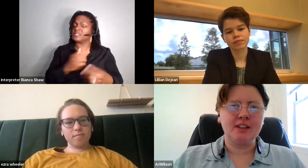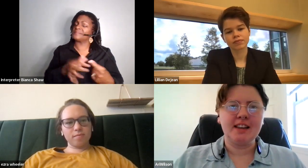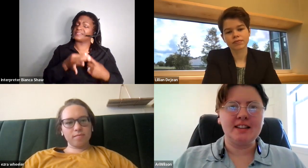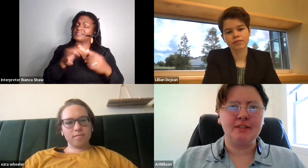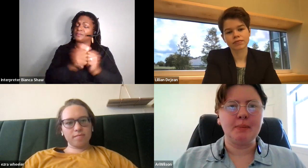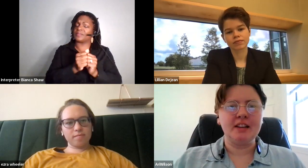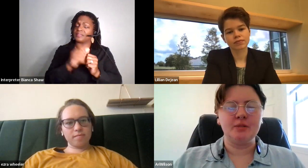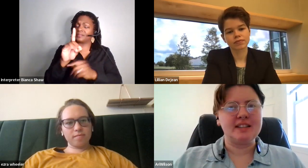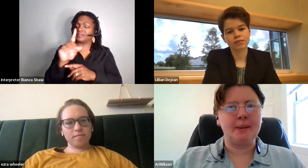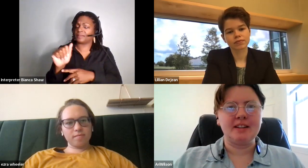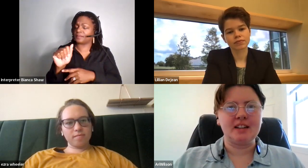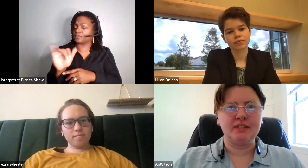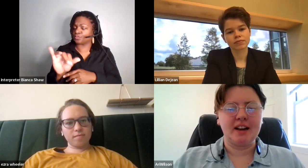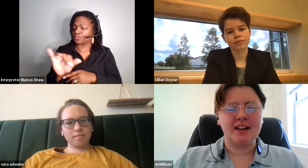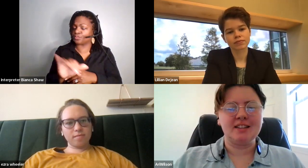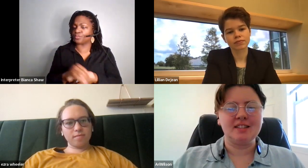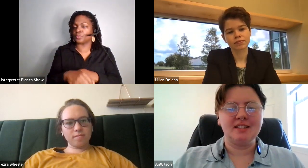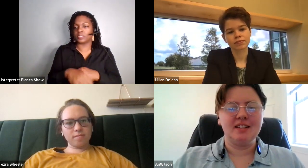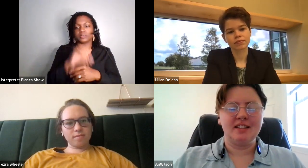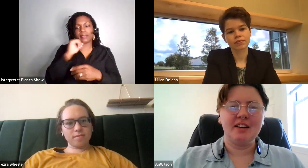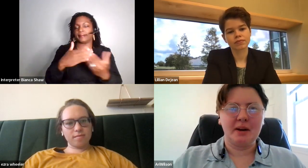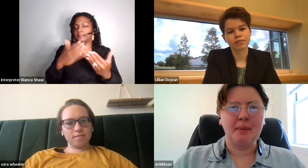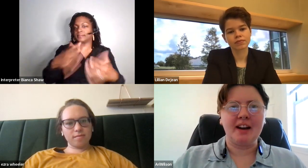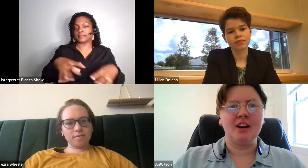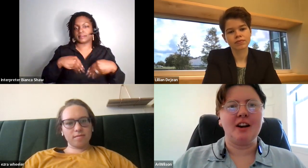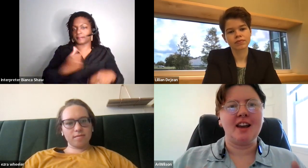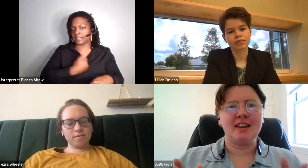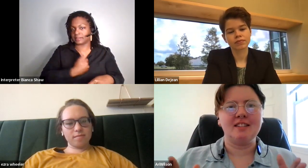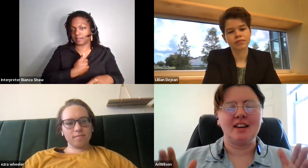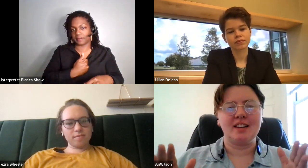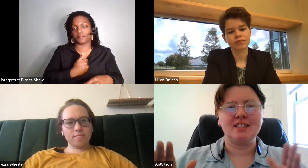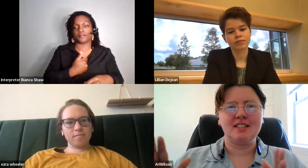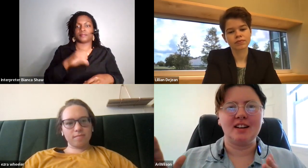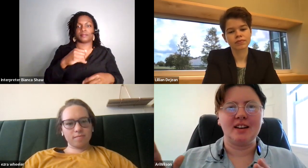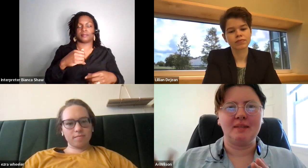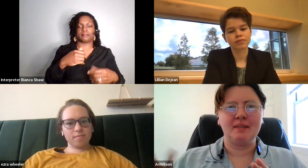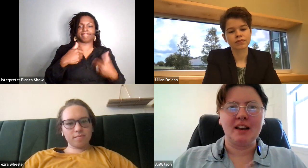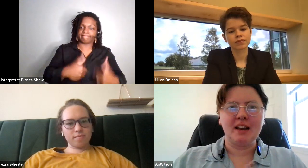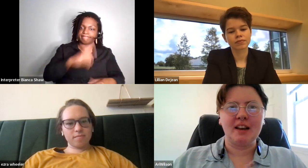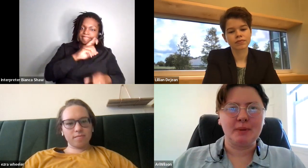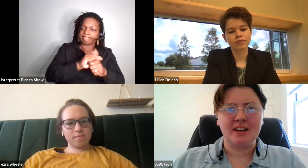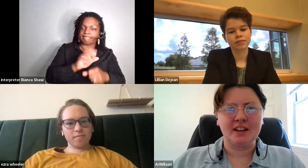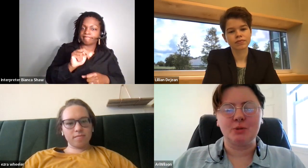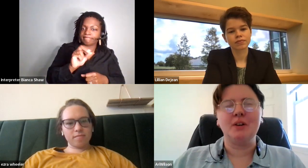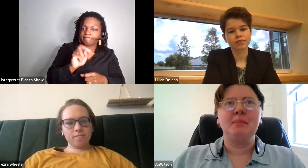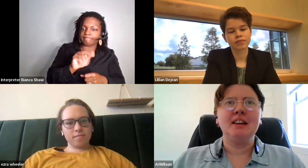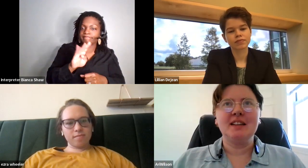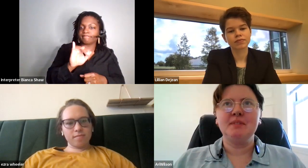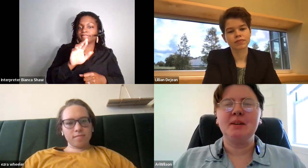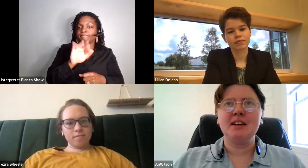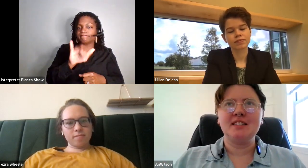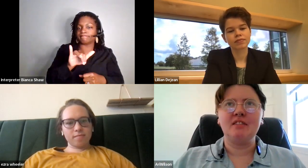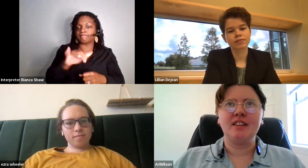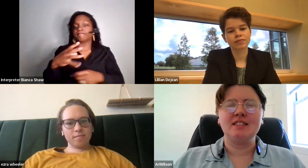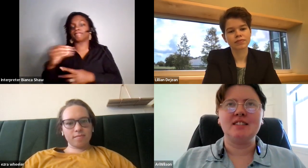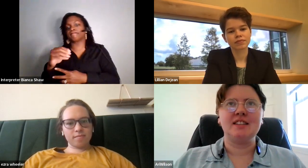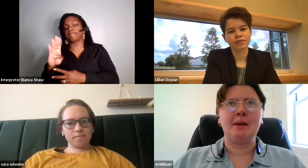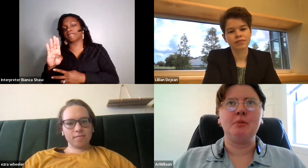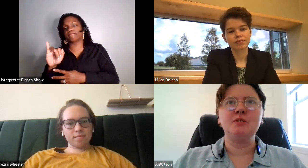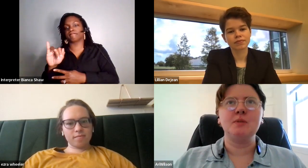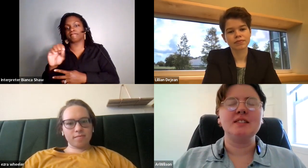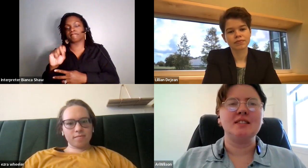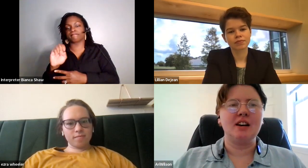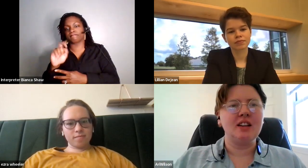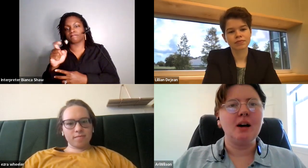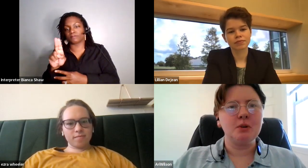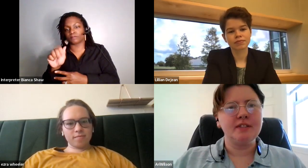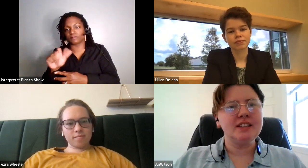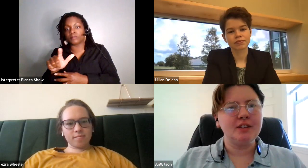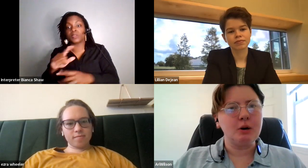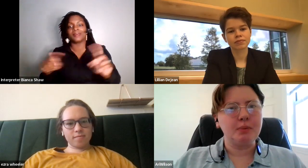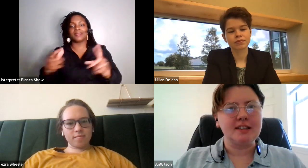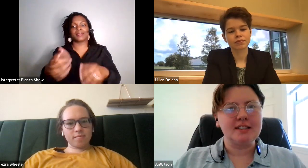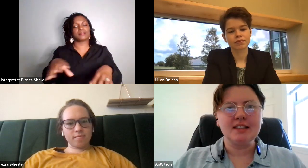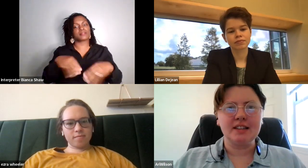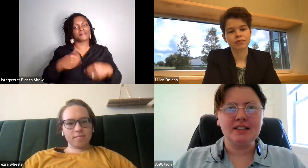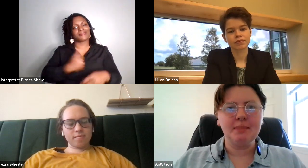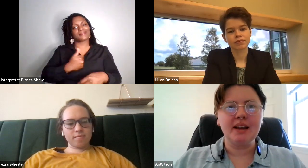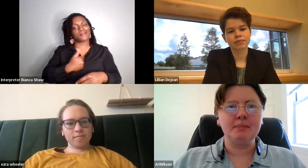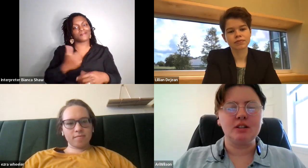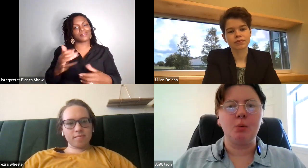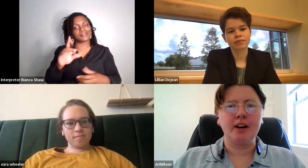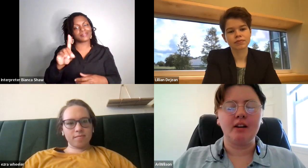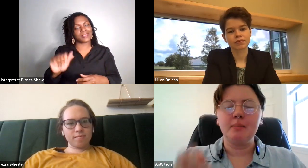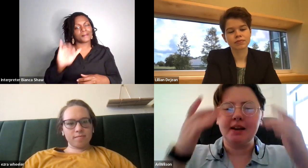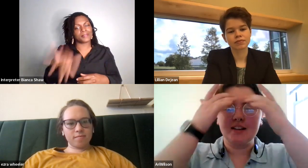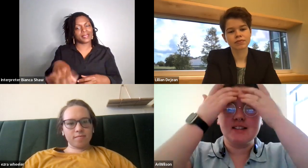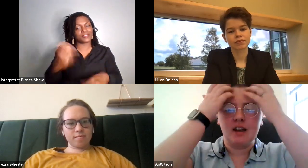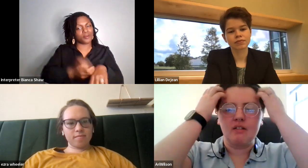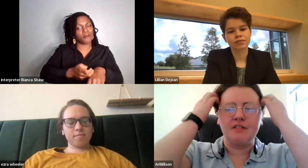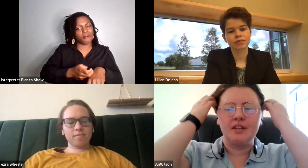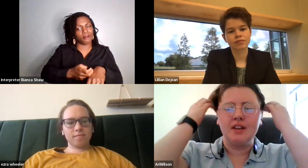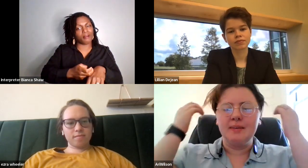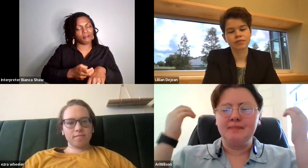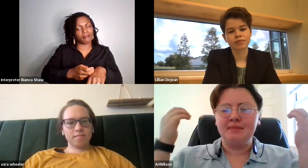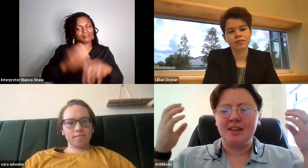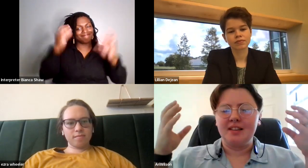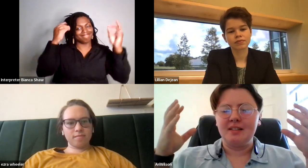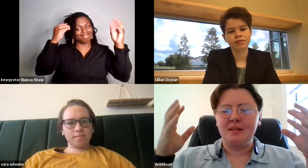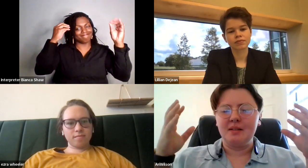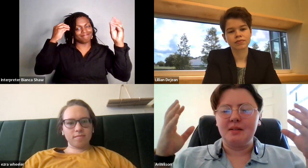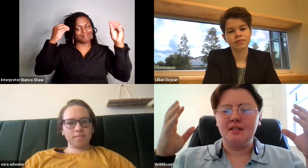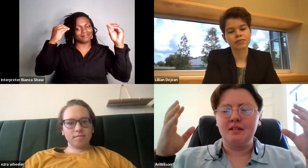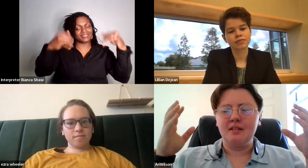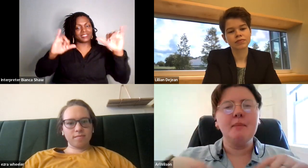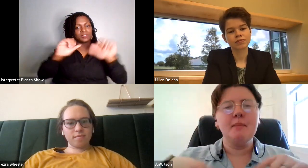really easy for me to accept myself, as not binary and as as bisexual, but accepting myself as disabled was a lot more of a difficult process, and it's something i'm still working on because of part the